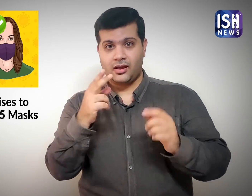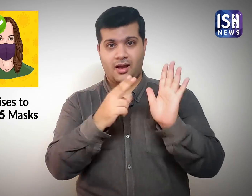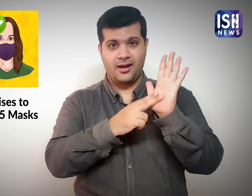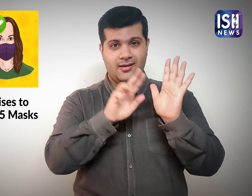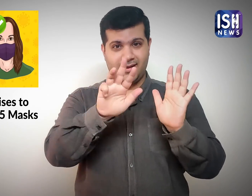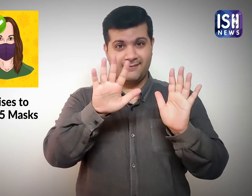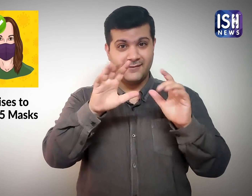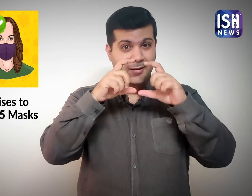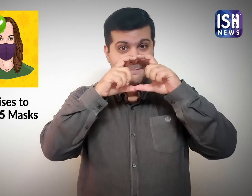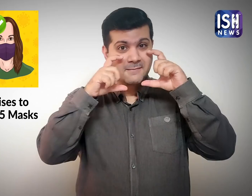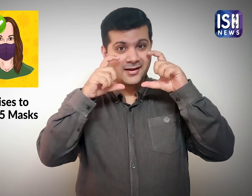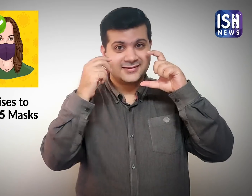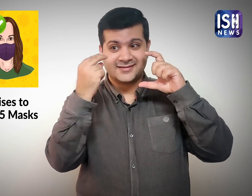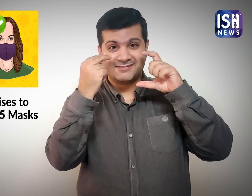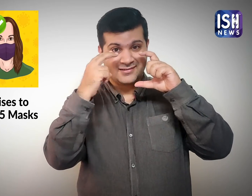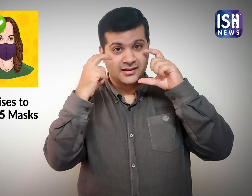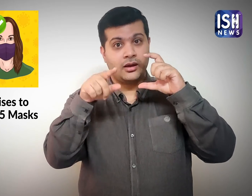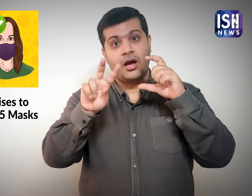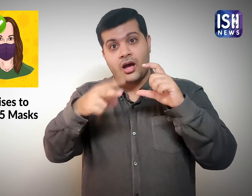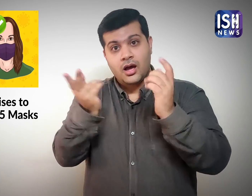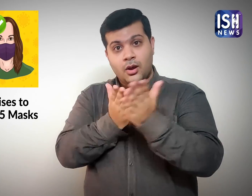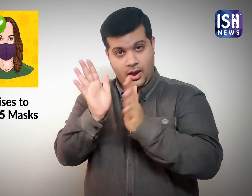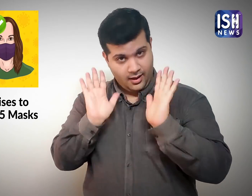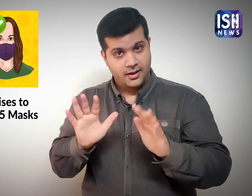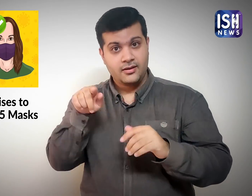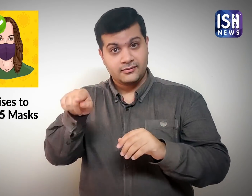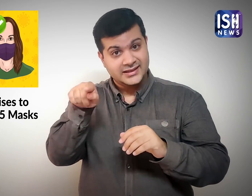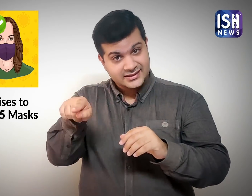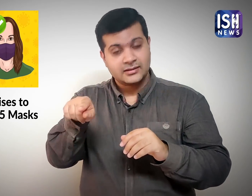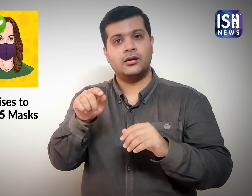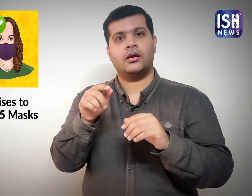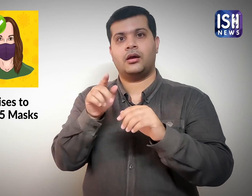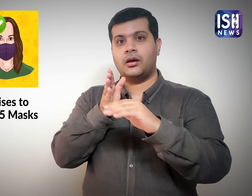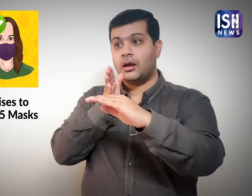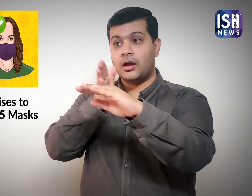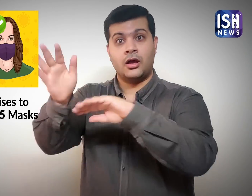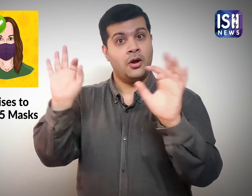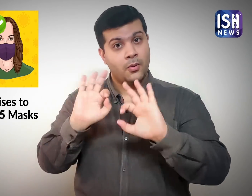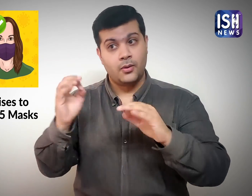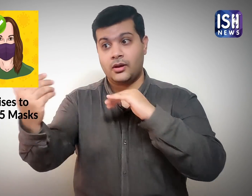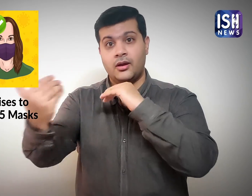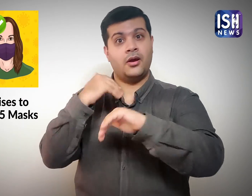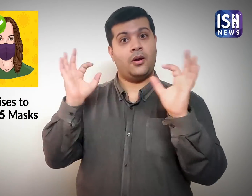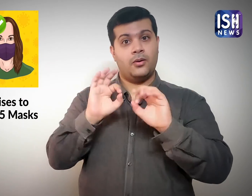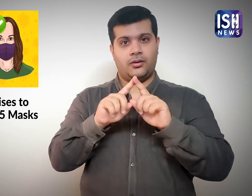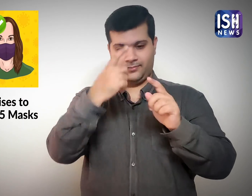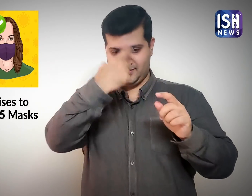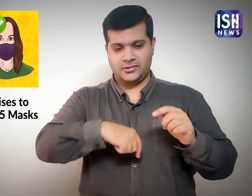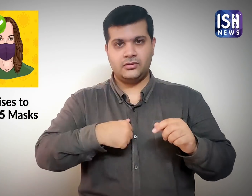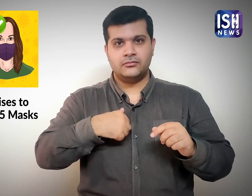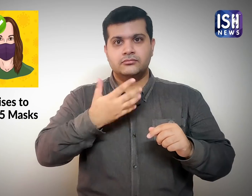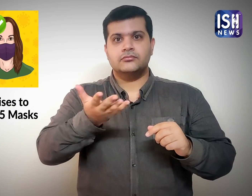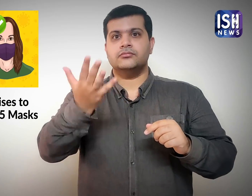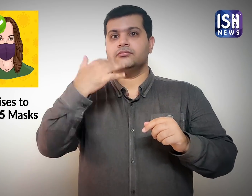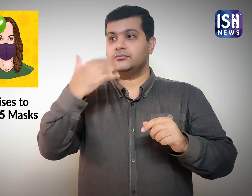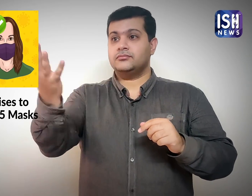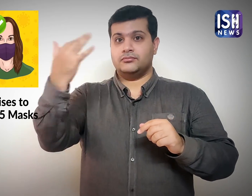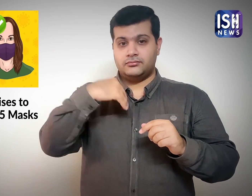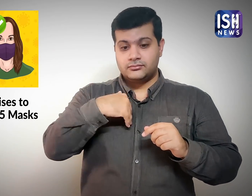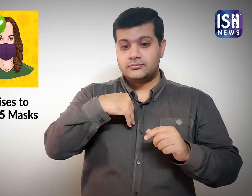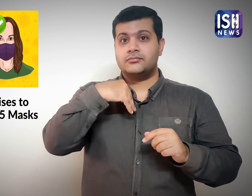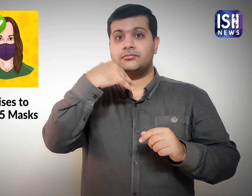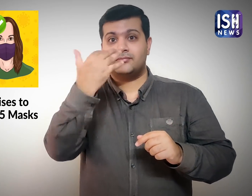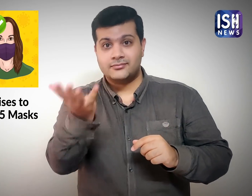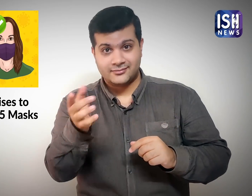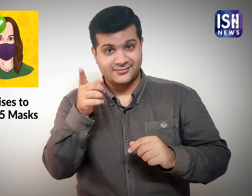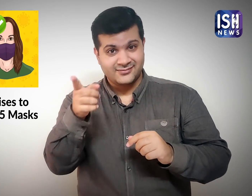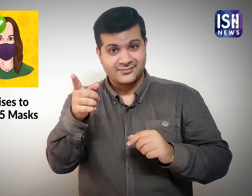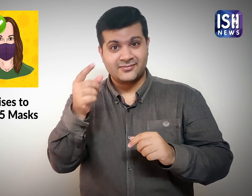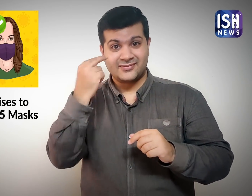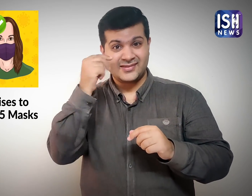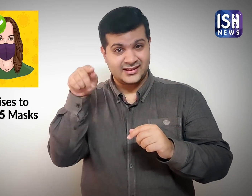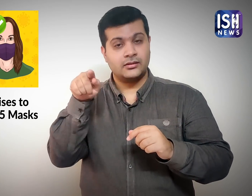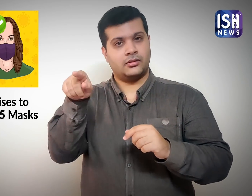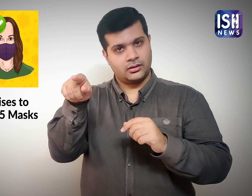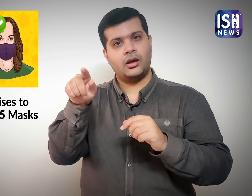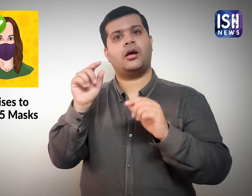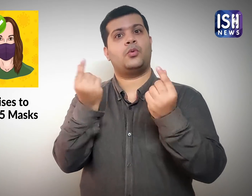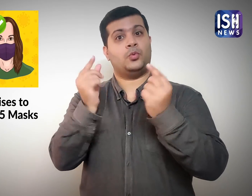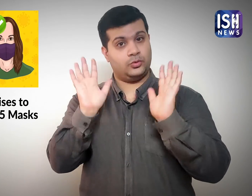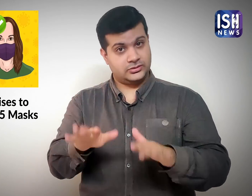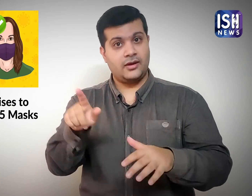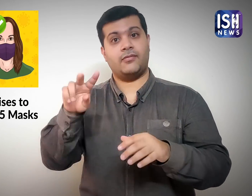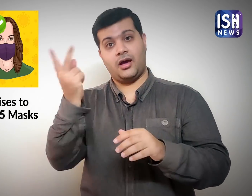A N95 mask that has a two-way valve can filter out particles during both inhaling and exhaling.